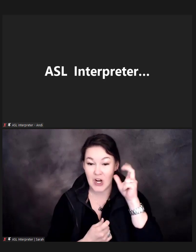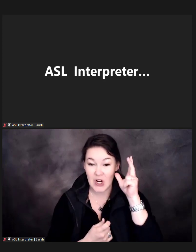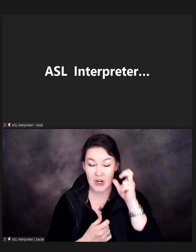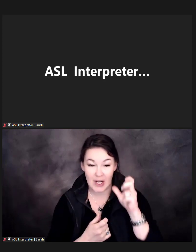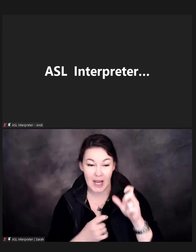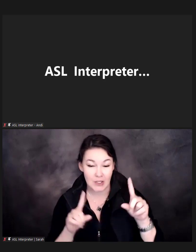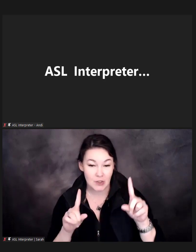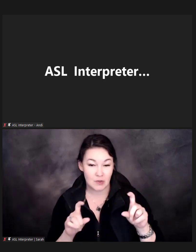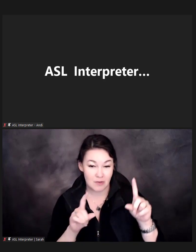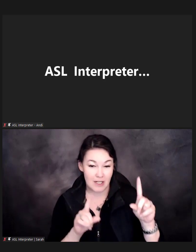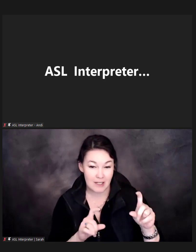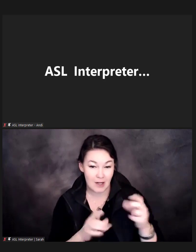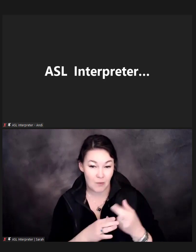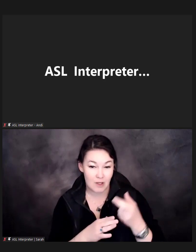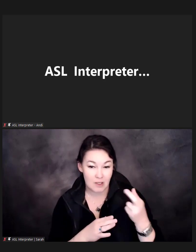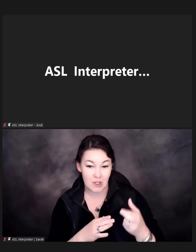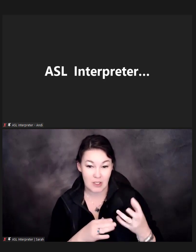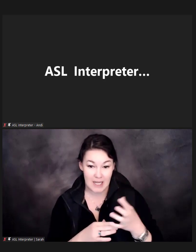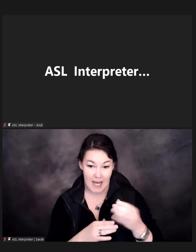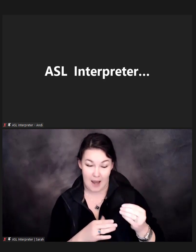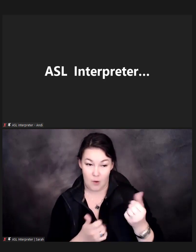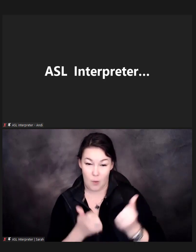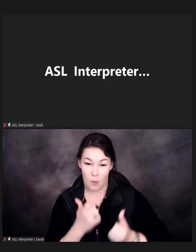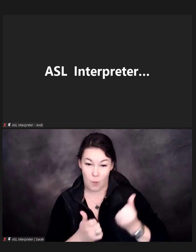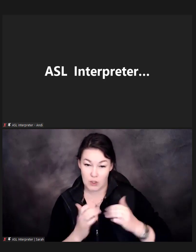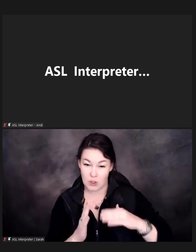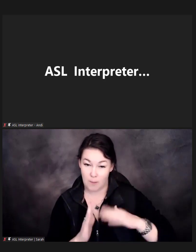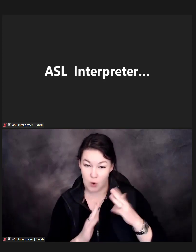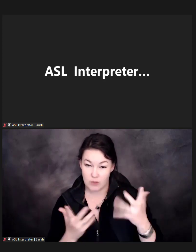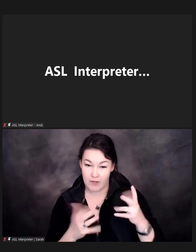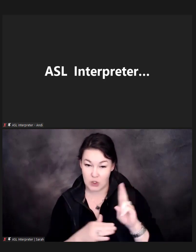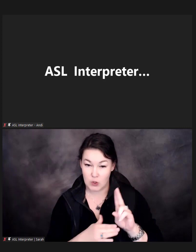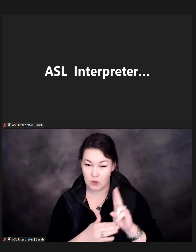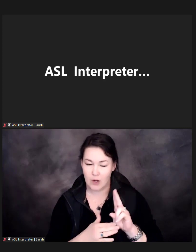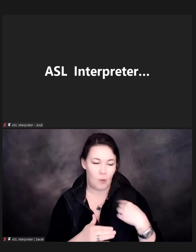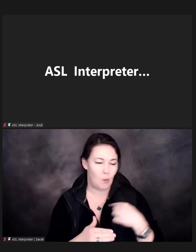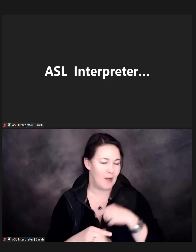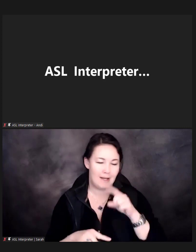that was used, we really should never assume a hearing screening